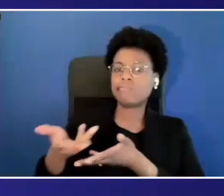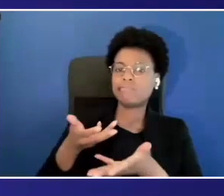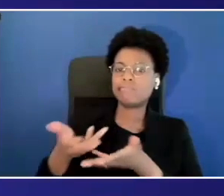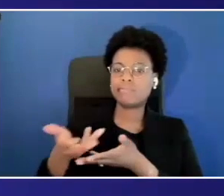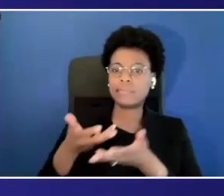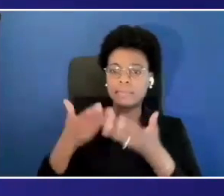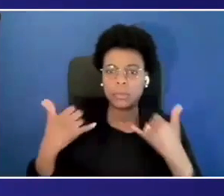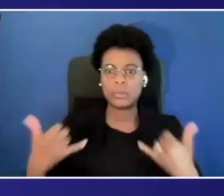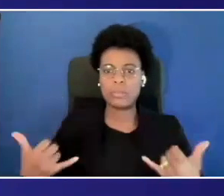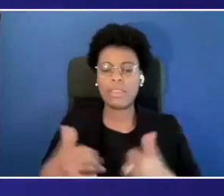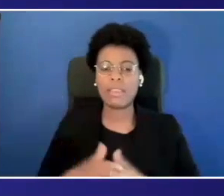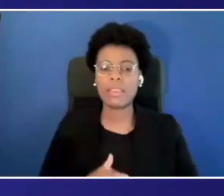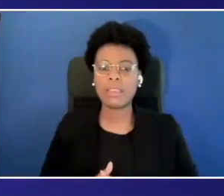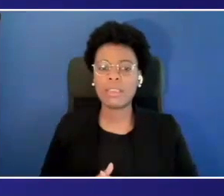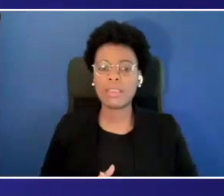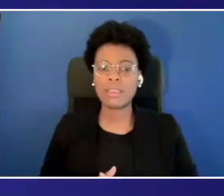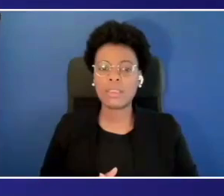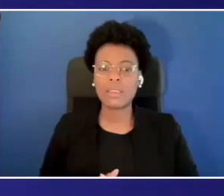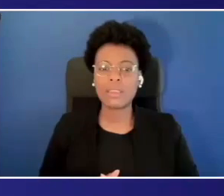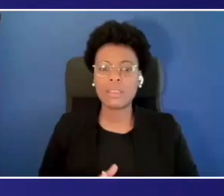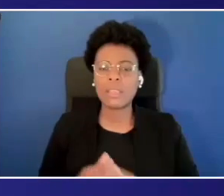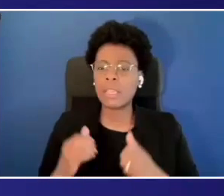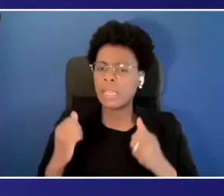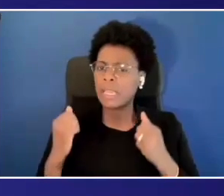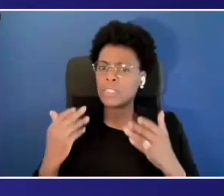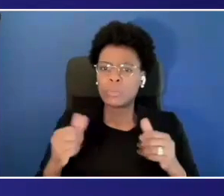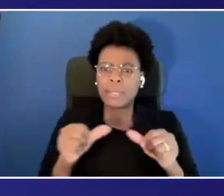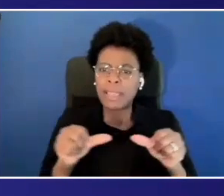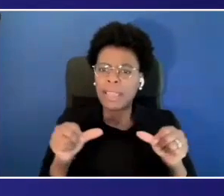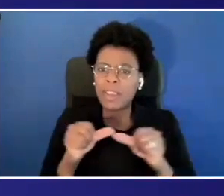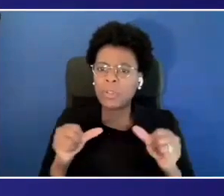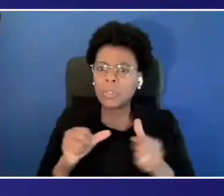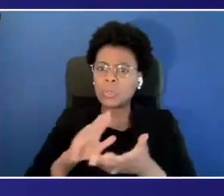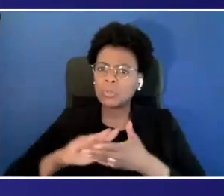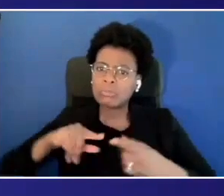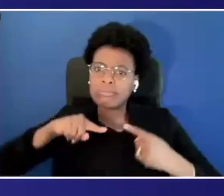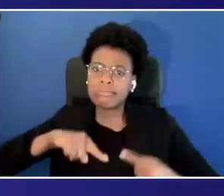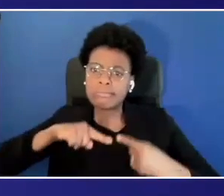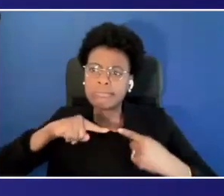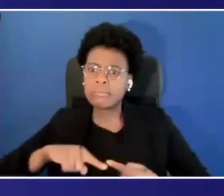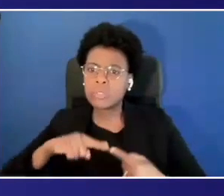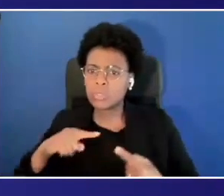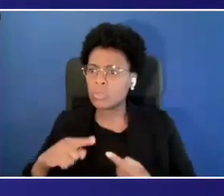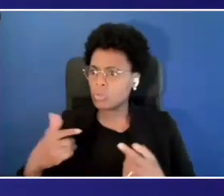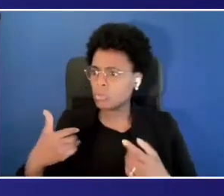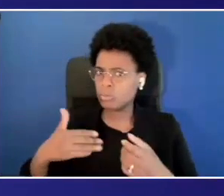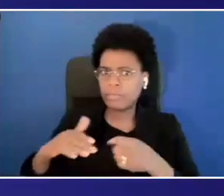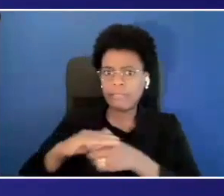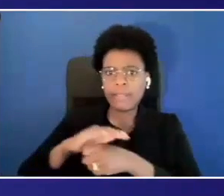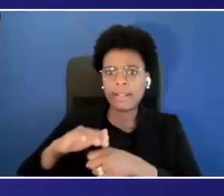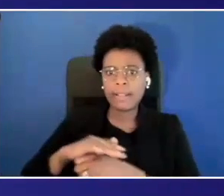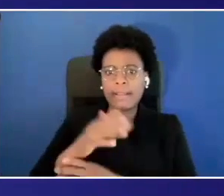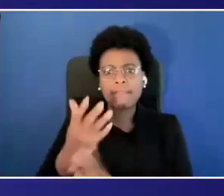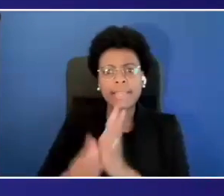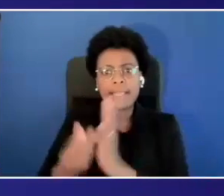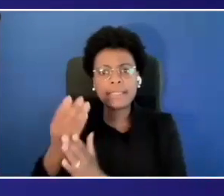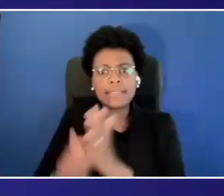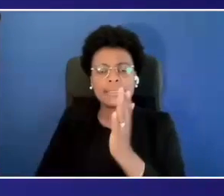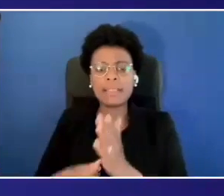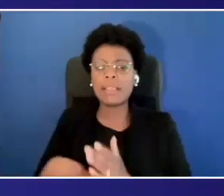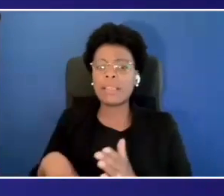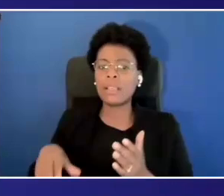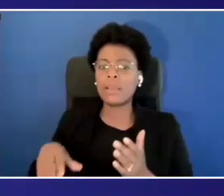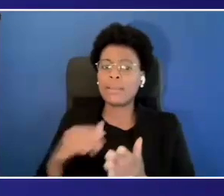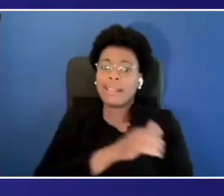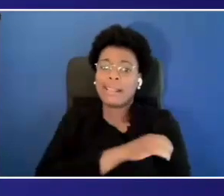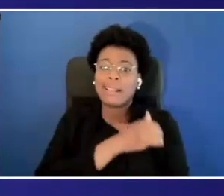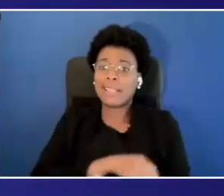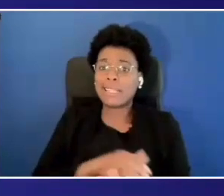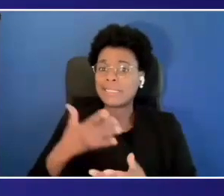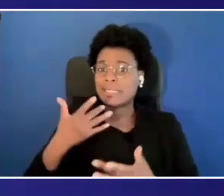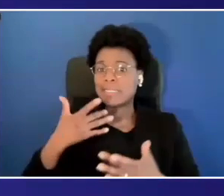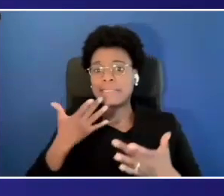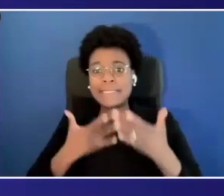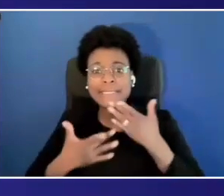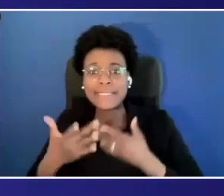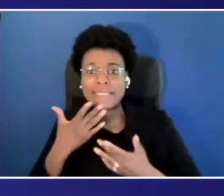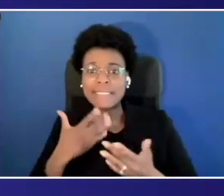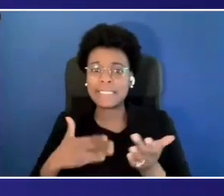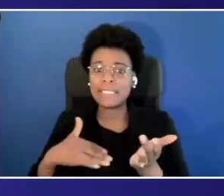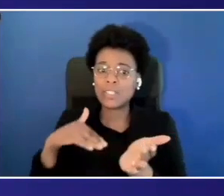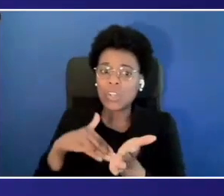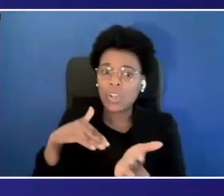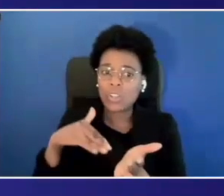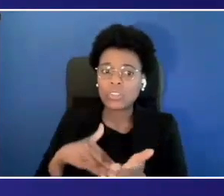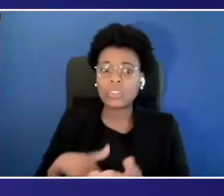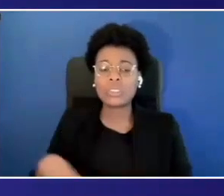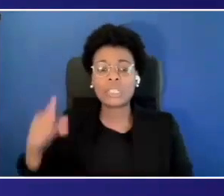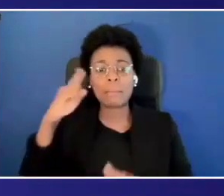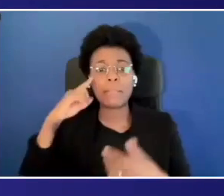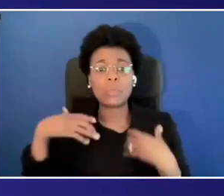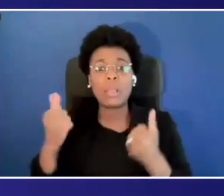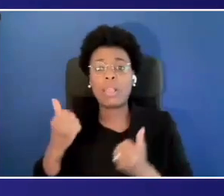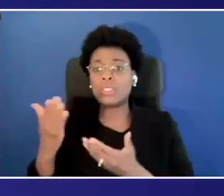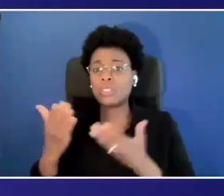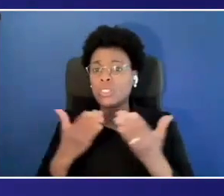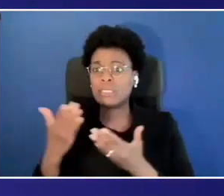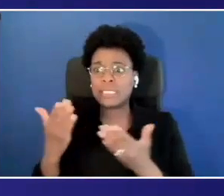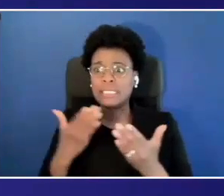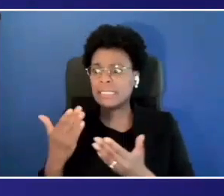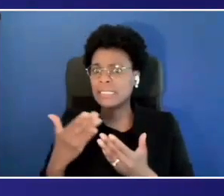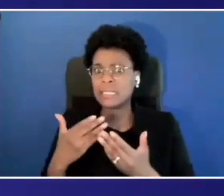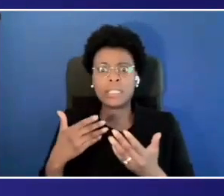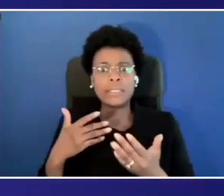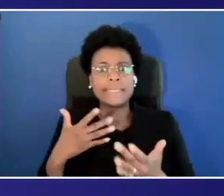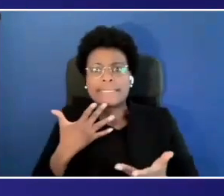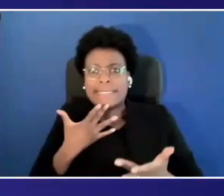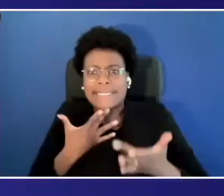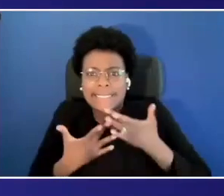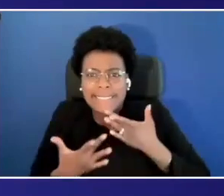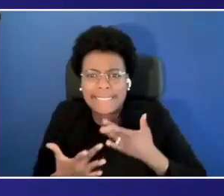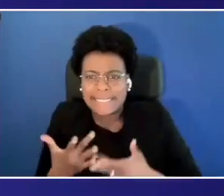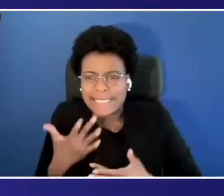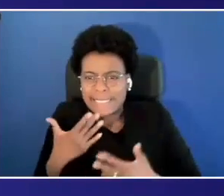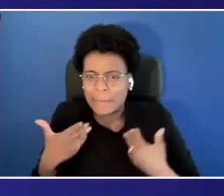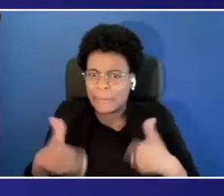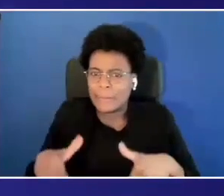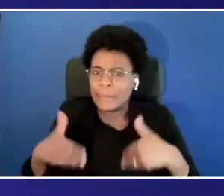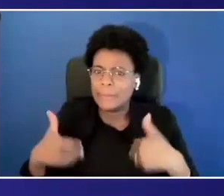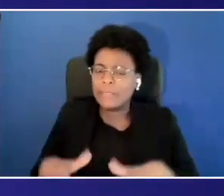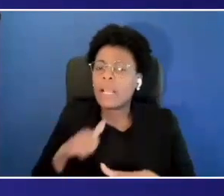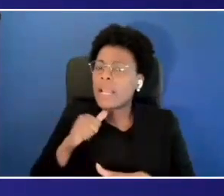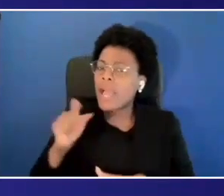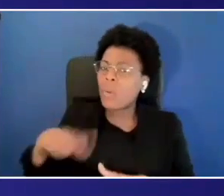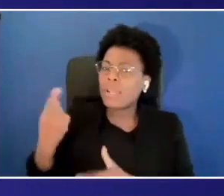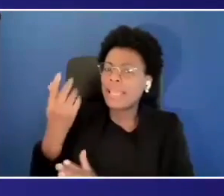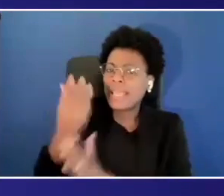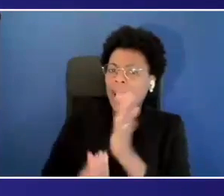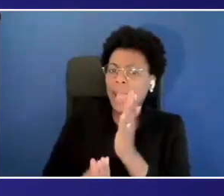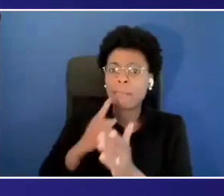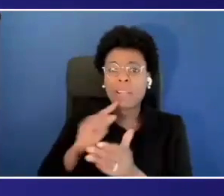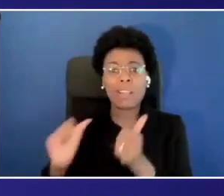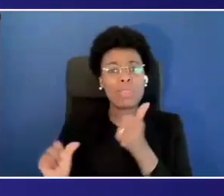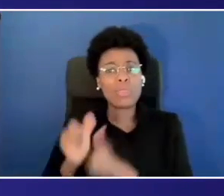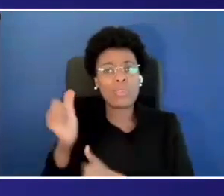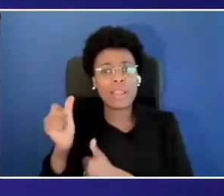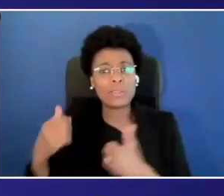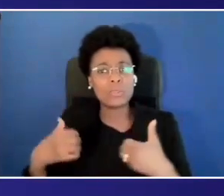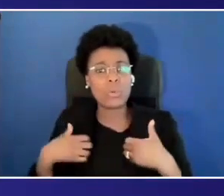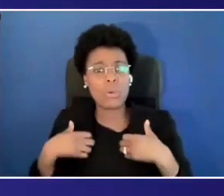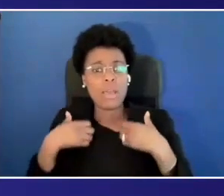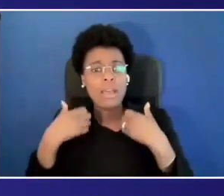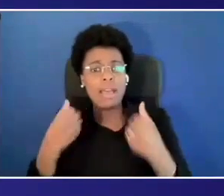Mental health services are stretched beyond capacity. These aren't just gaps, they are threats to the health, the safety and the future of entire communities.